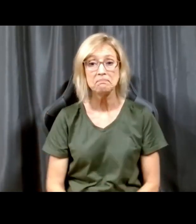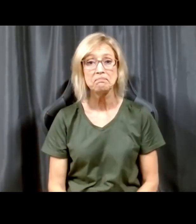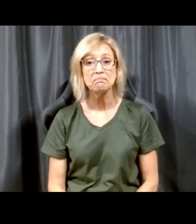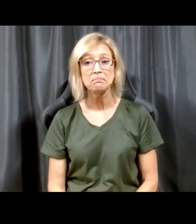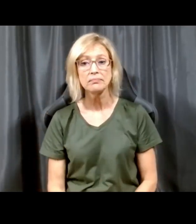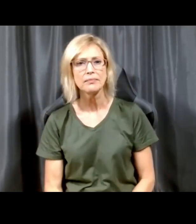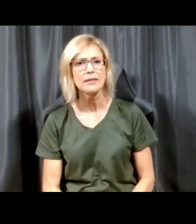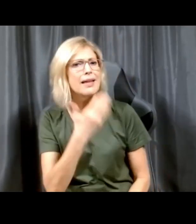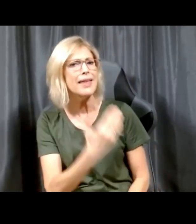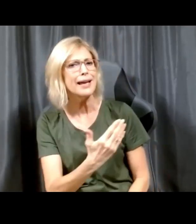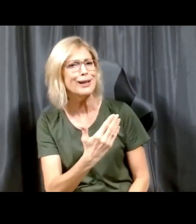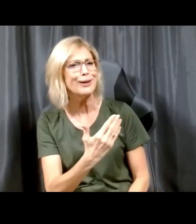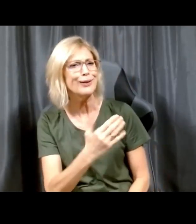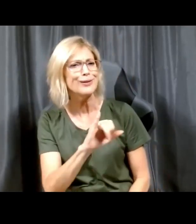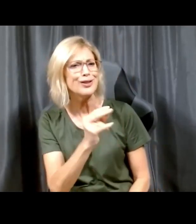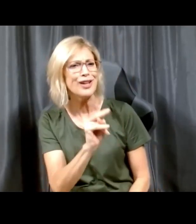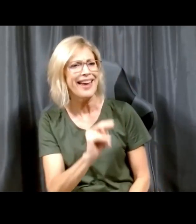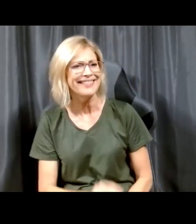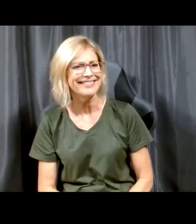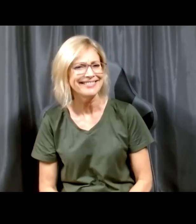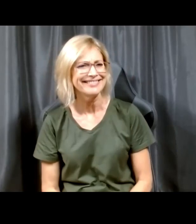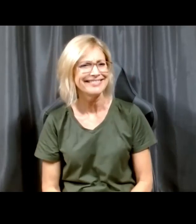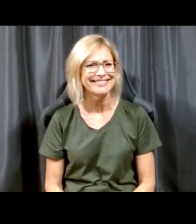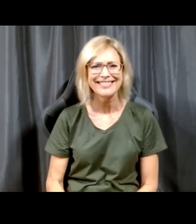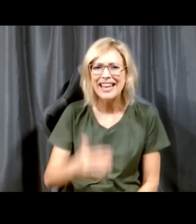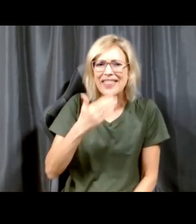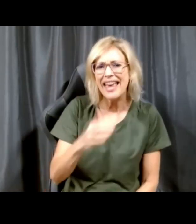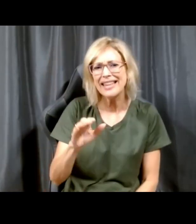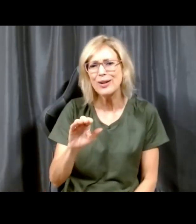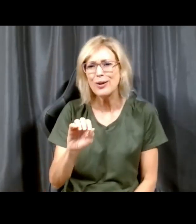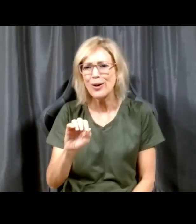»JENNIFER: » thank you. Good to hear you